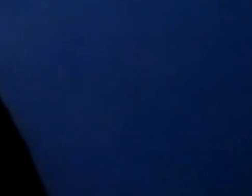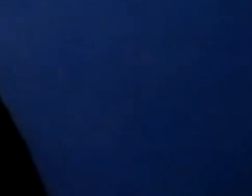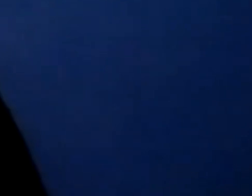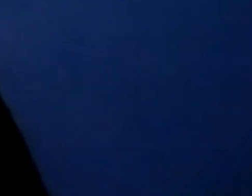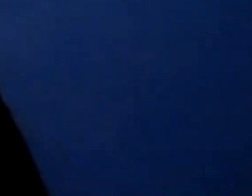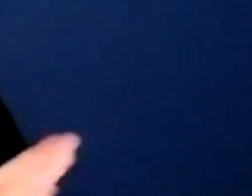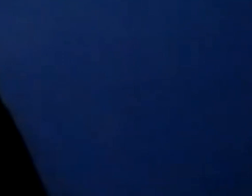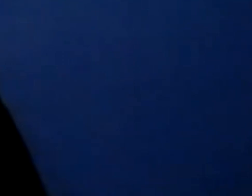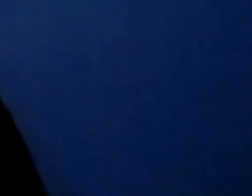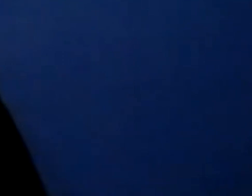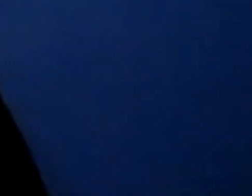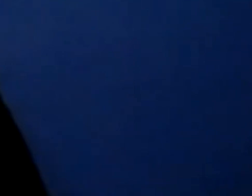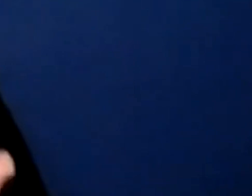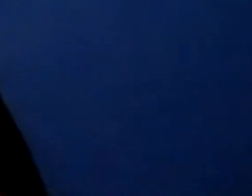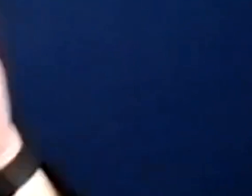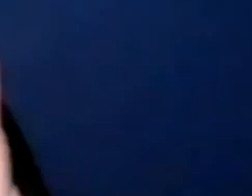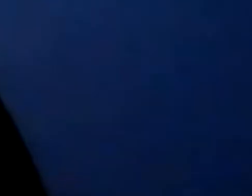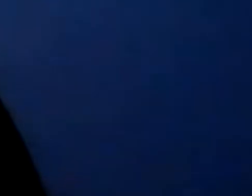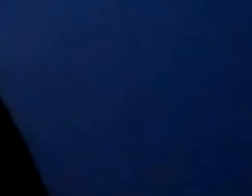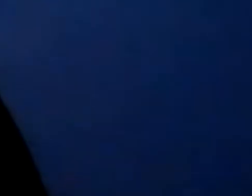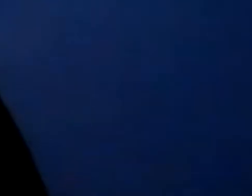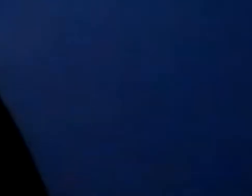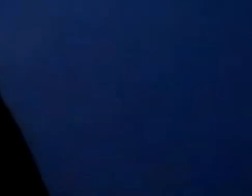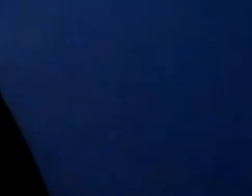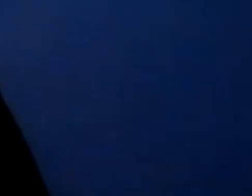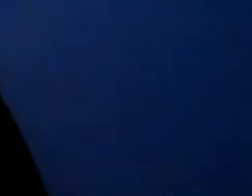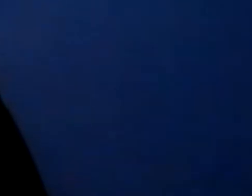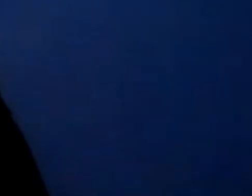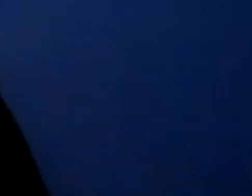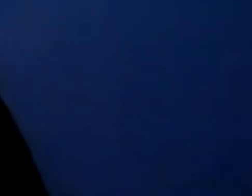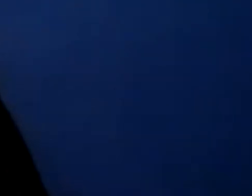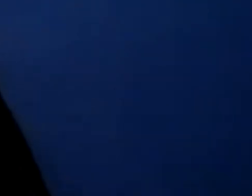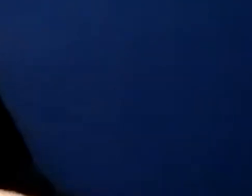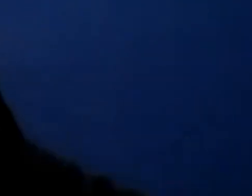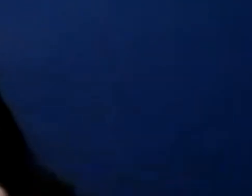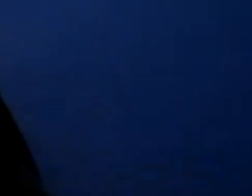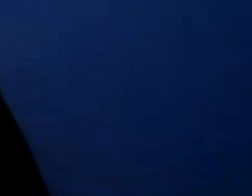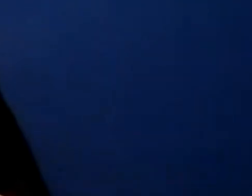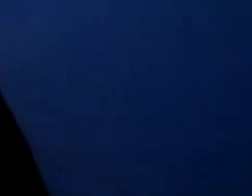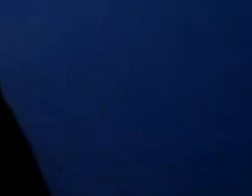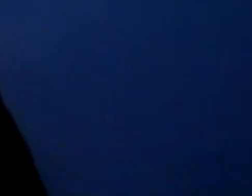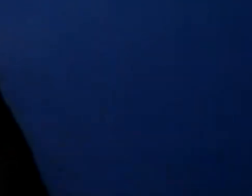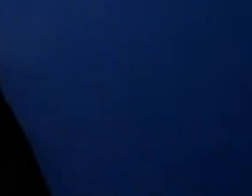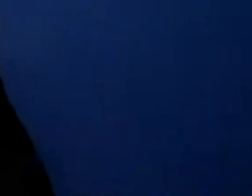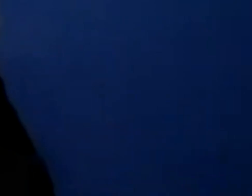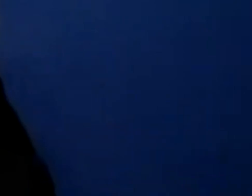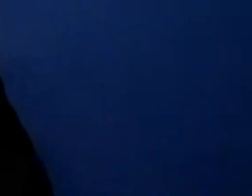that says, "This building, people aren't gonna be eligible "if they have a Section 8 voucher,"